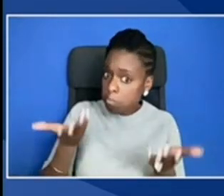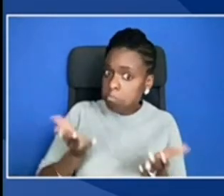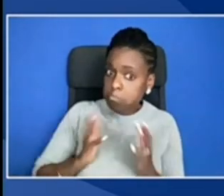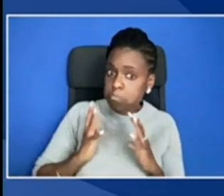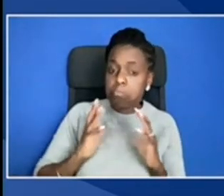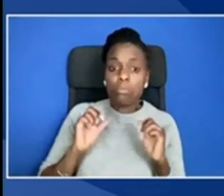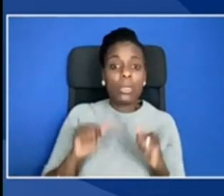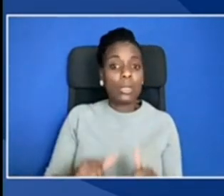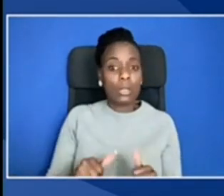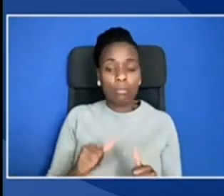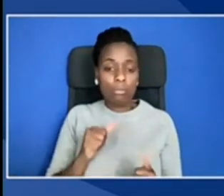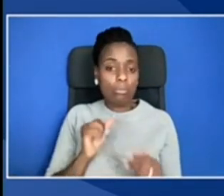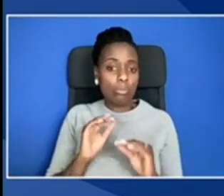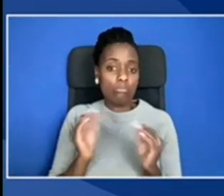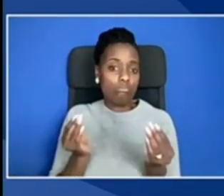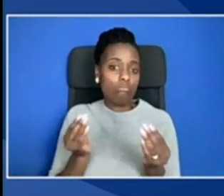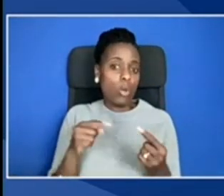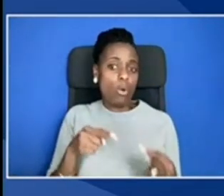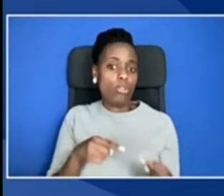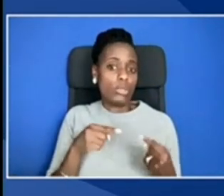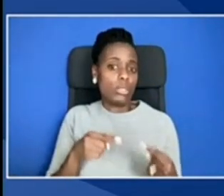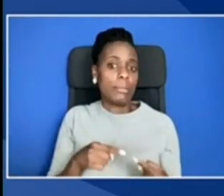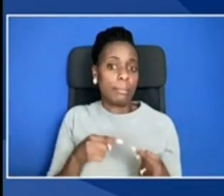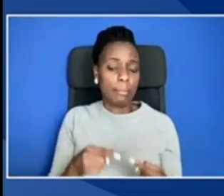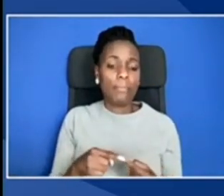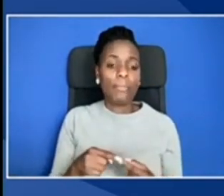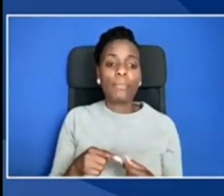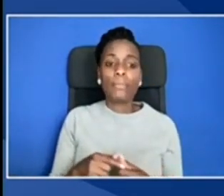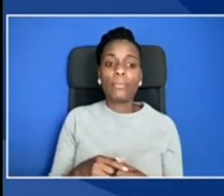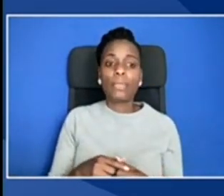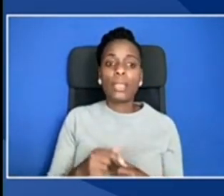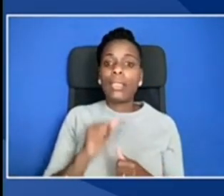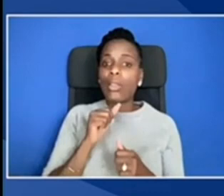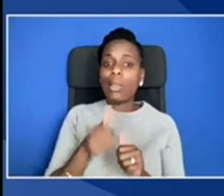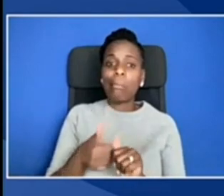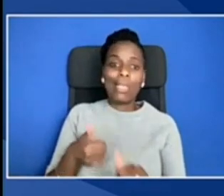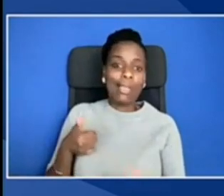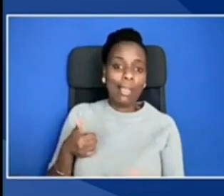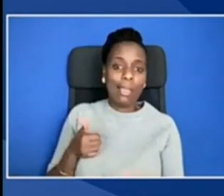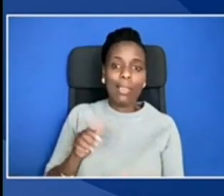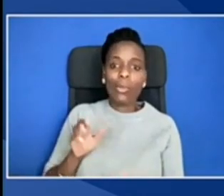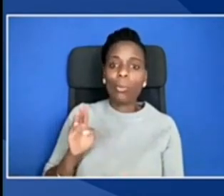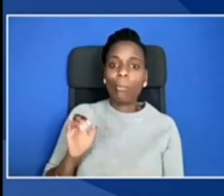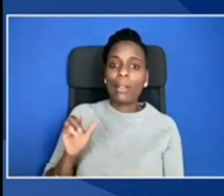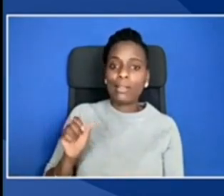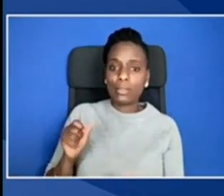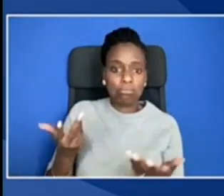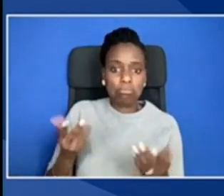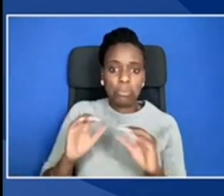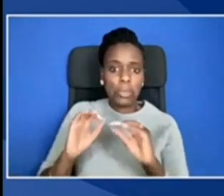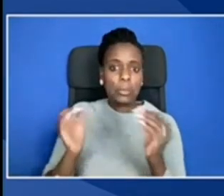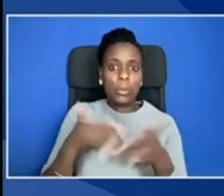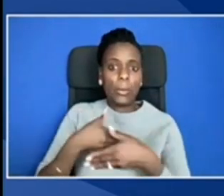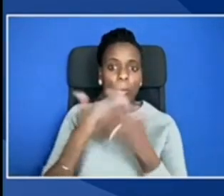don't have hardship or that or since they're not behind on the bill, they don't have hardship. But the promise of student